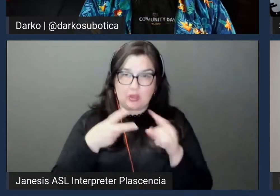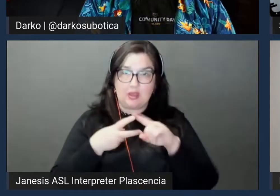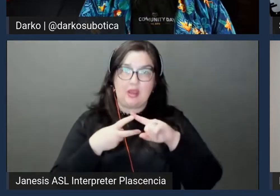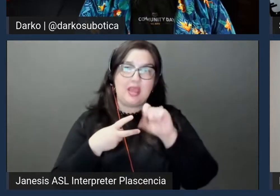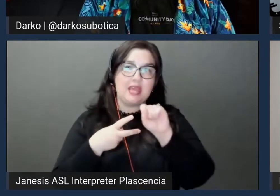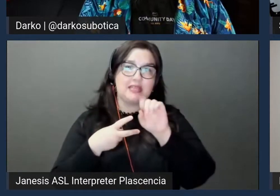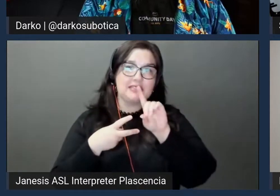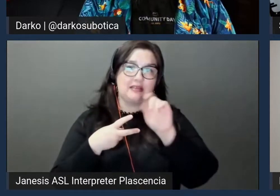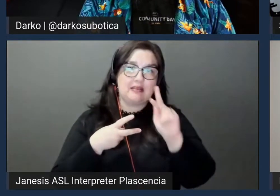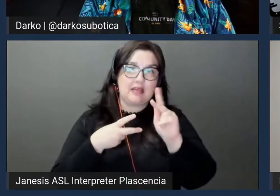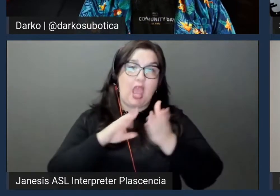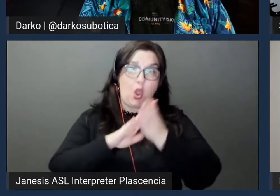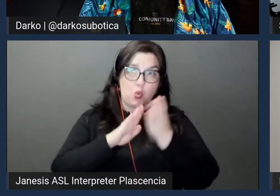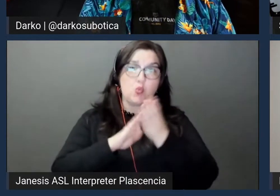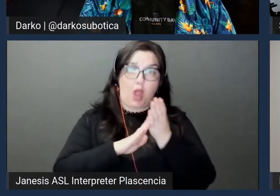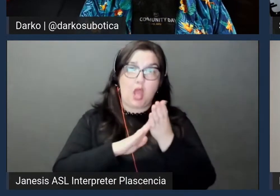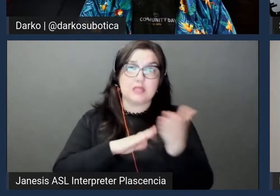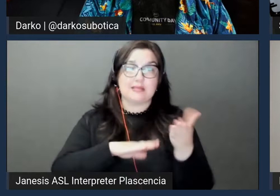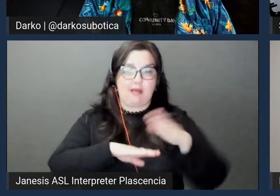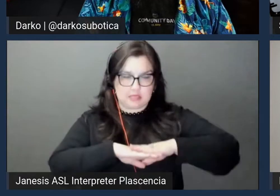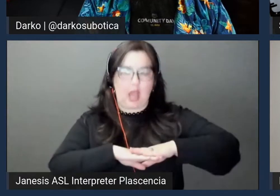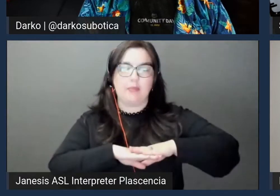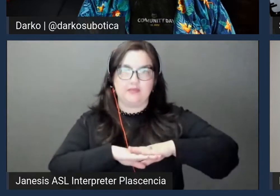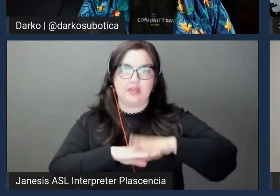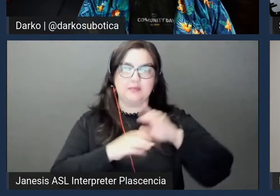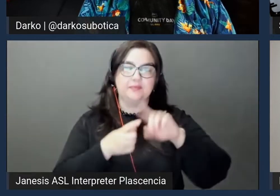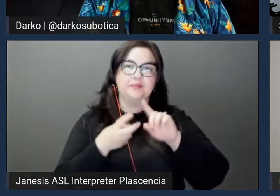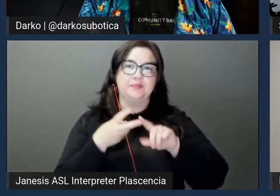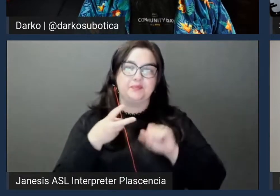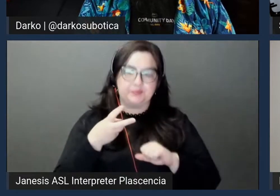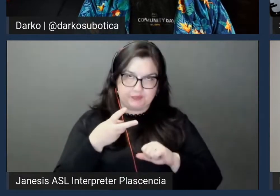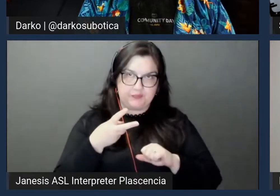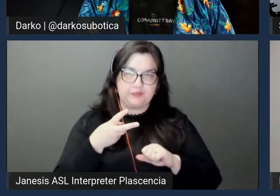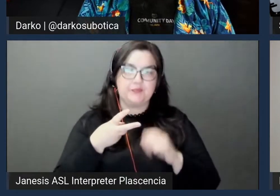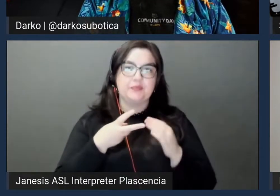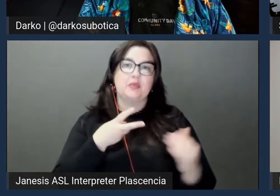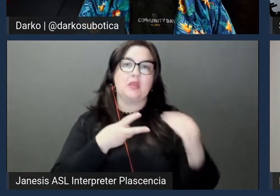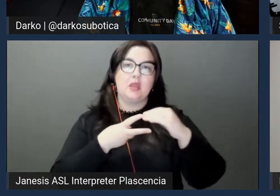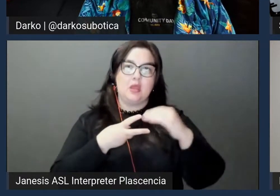an application SDK. So the way our customers use that is they build